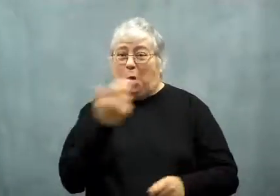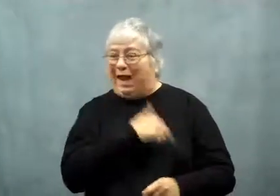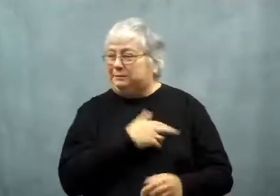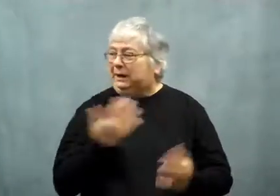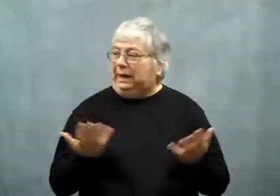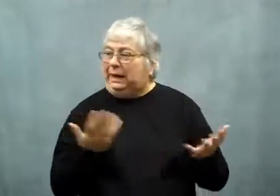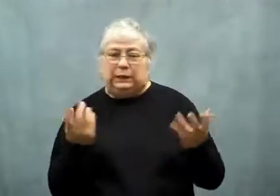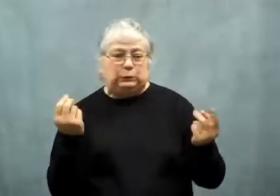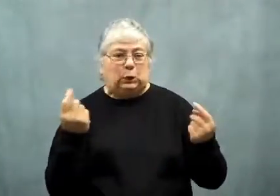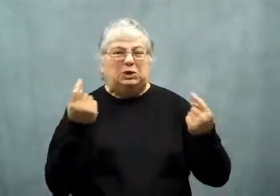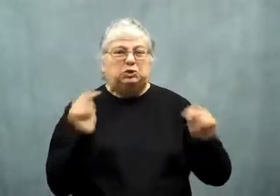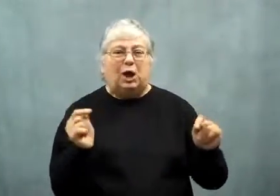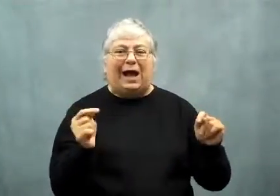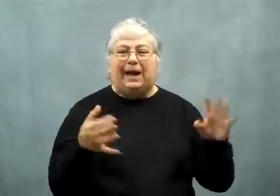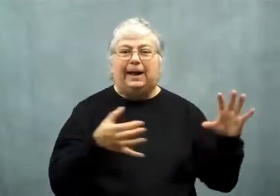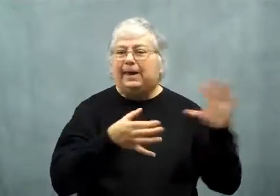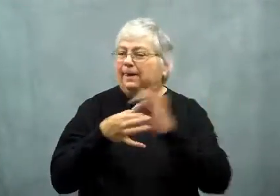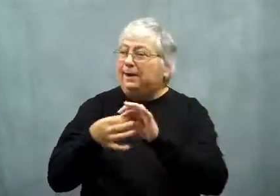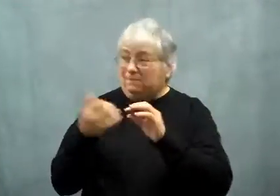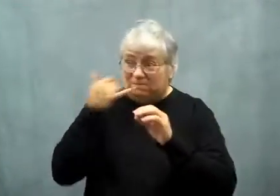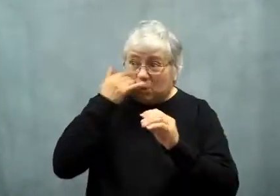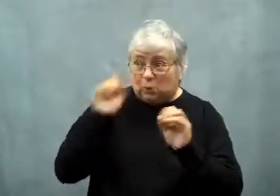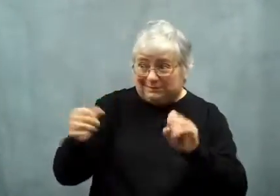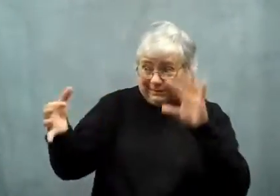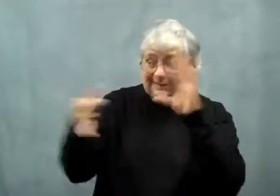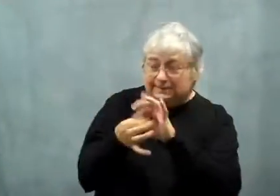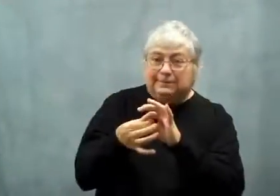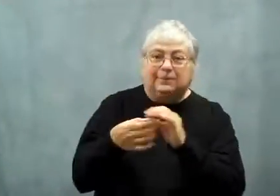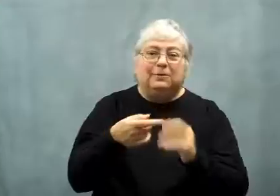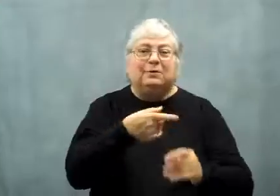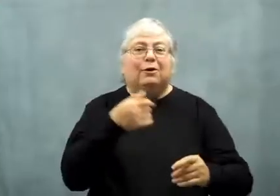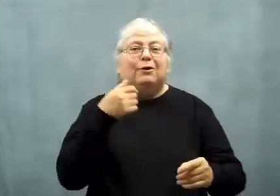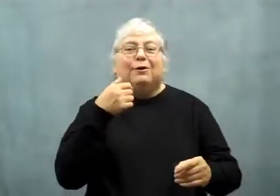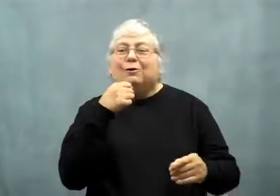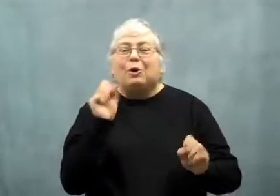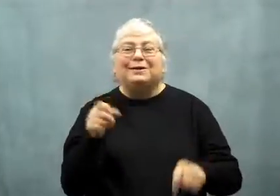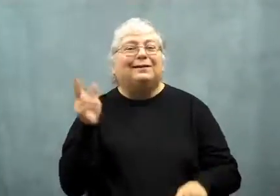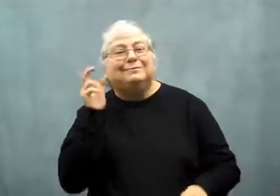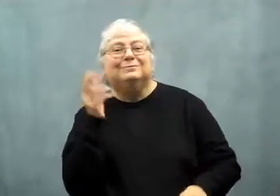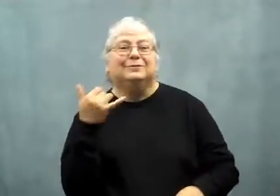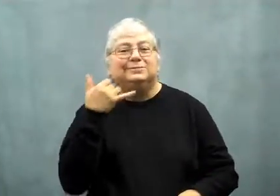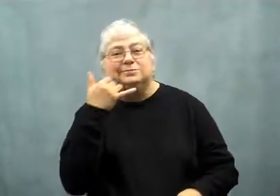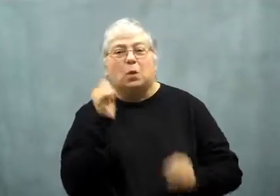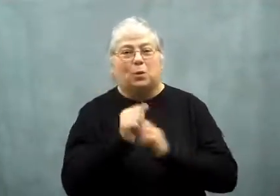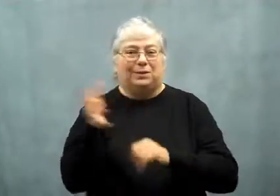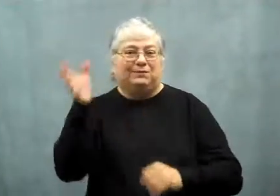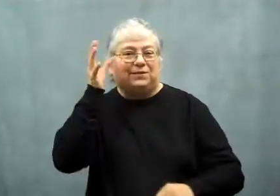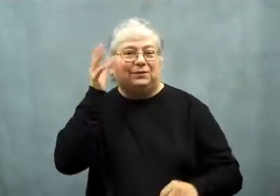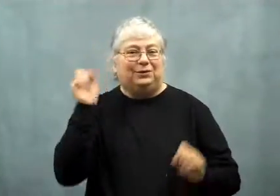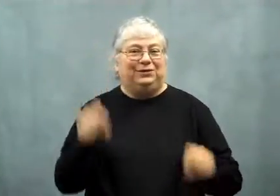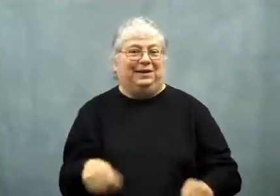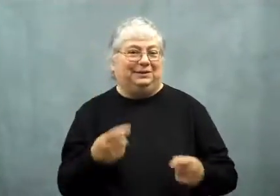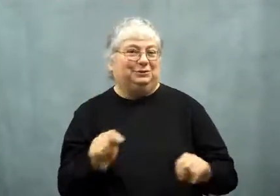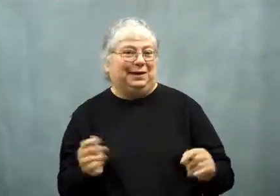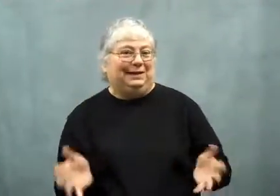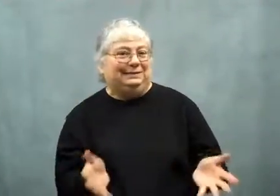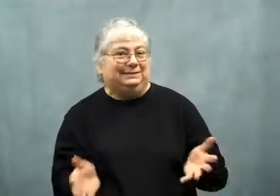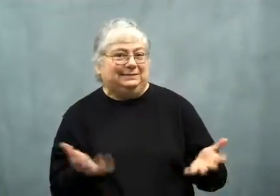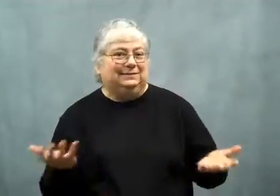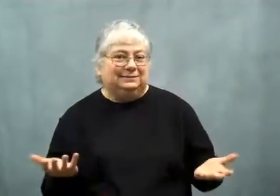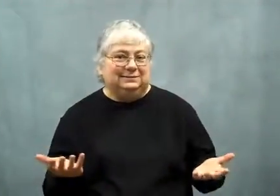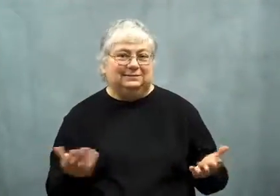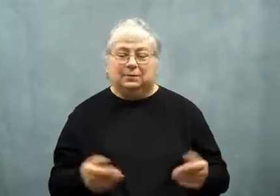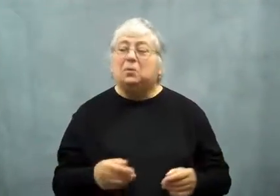The hospital is trying to work out a phone link